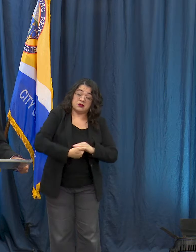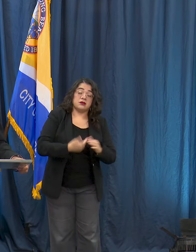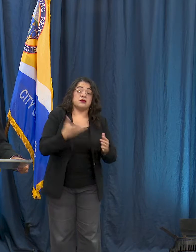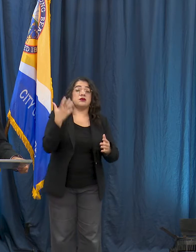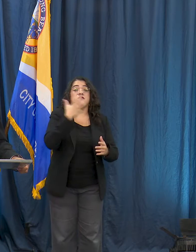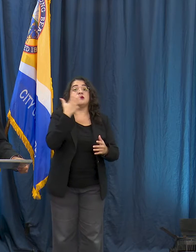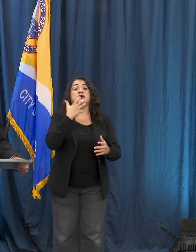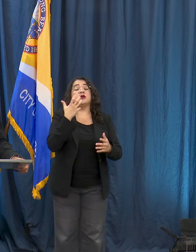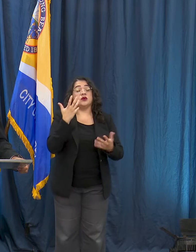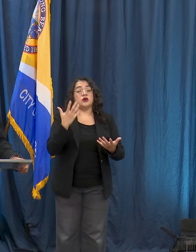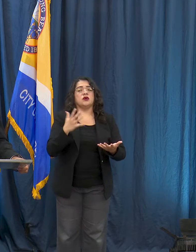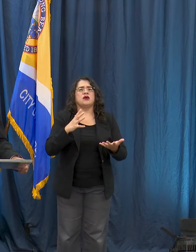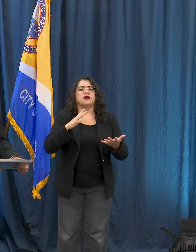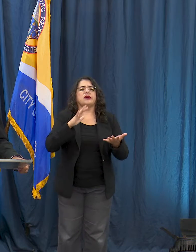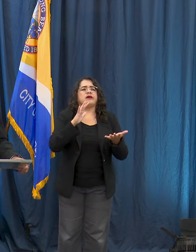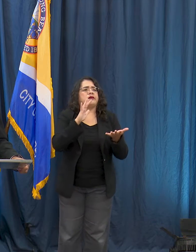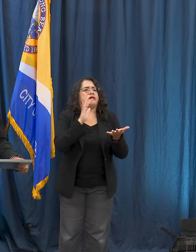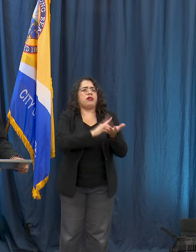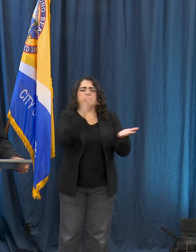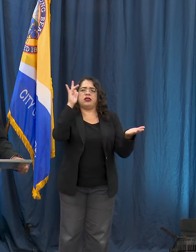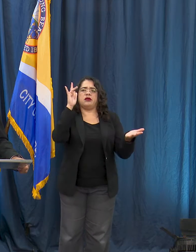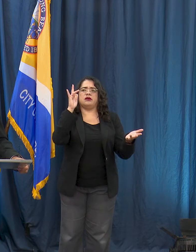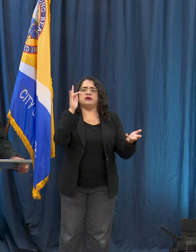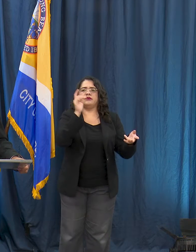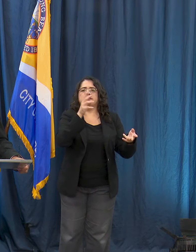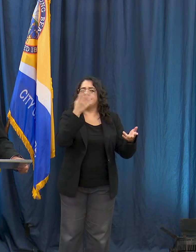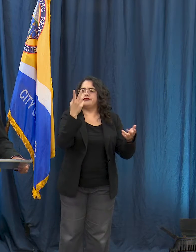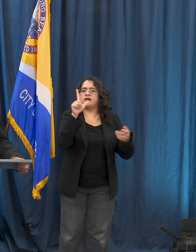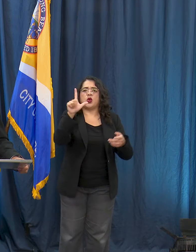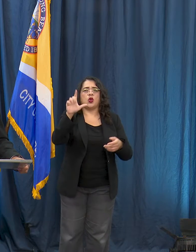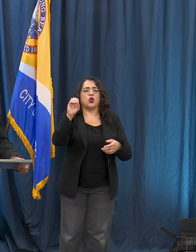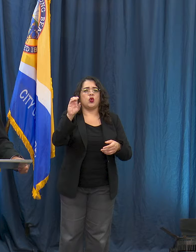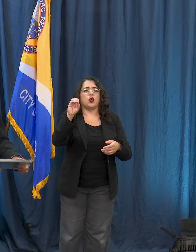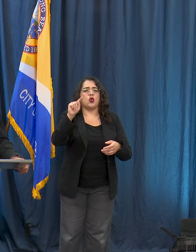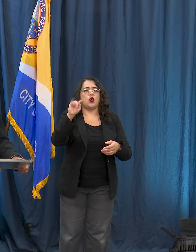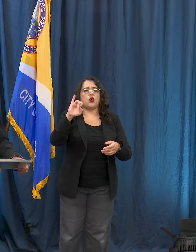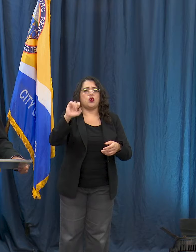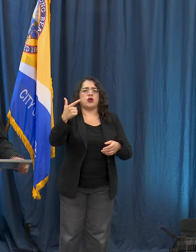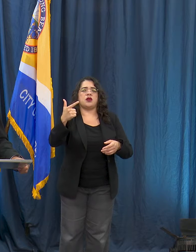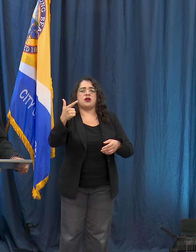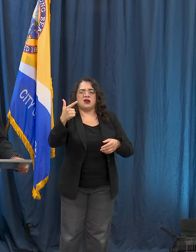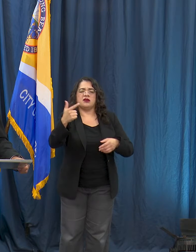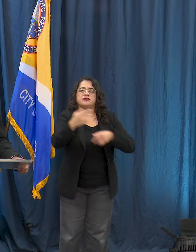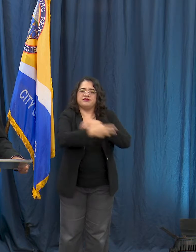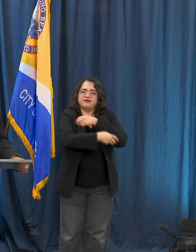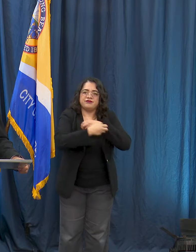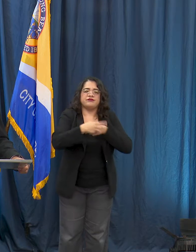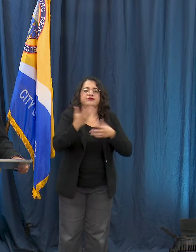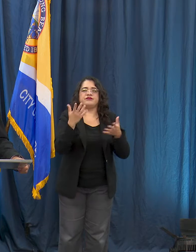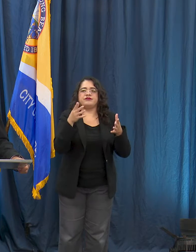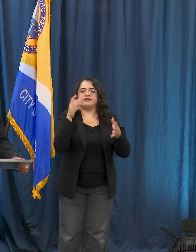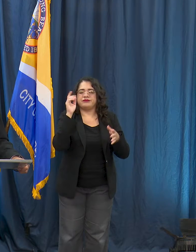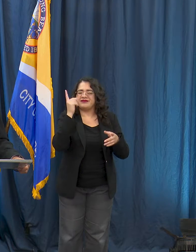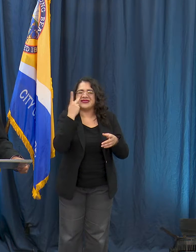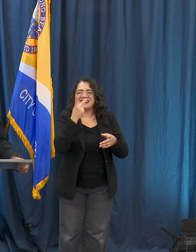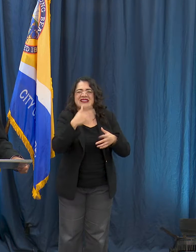some taking advantage, and looting, and causing crimes that was just horrifying and angering to see in our city. Those small businesses